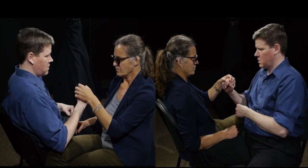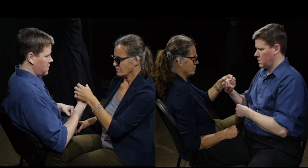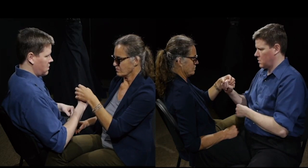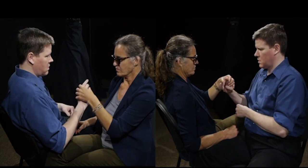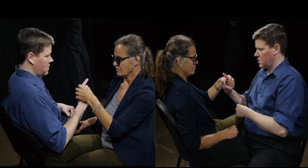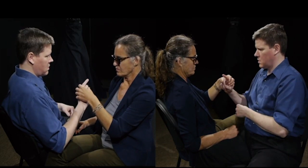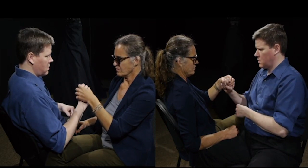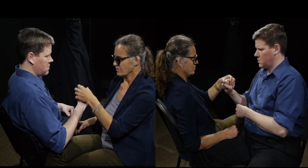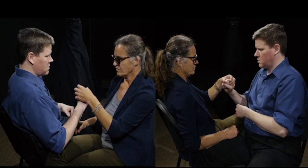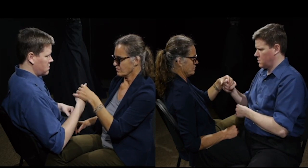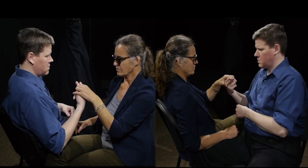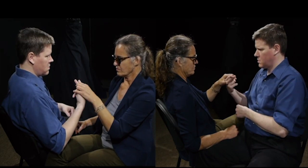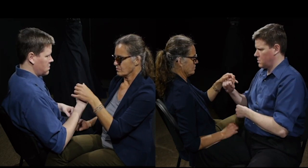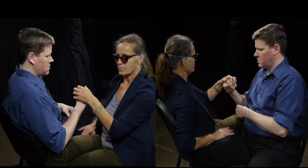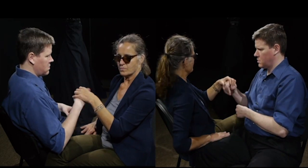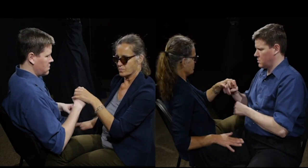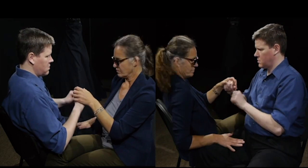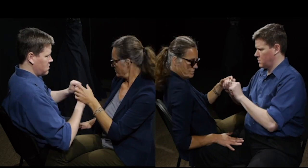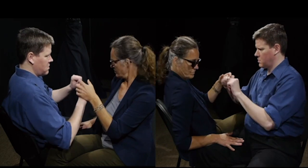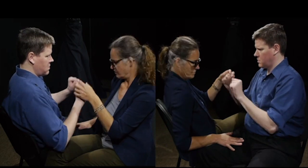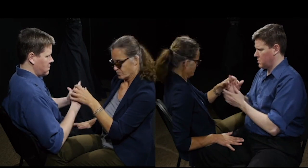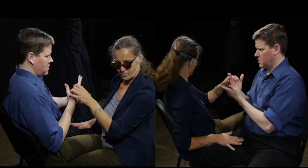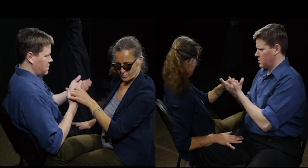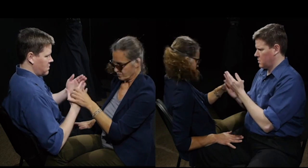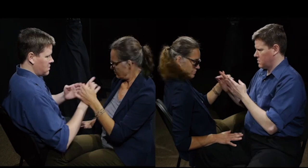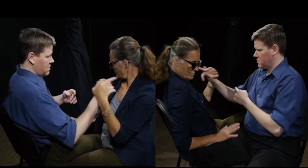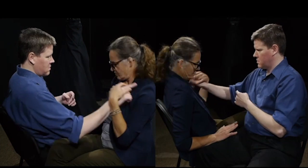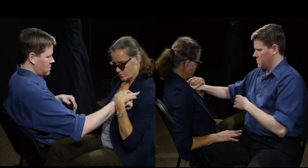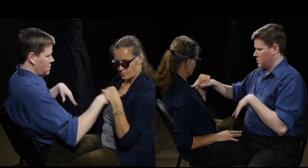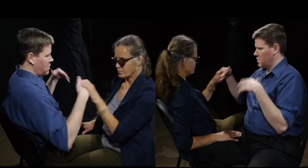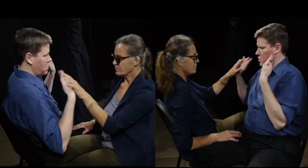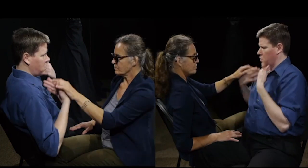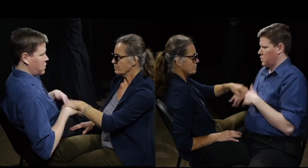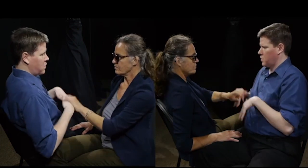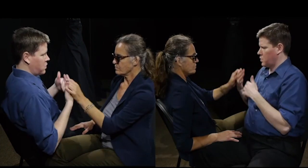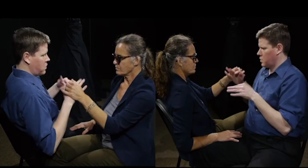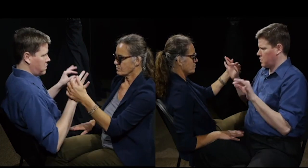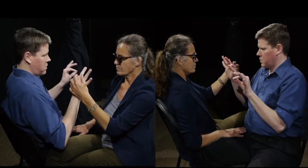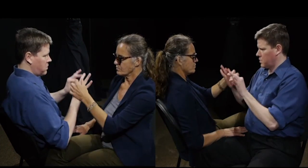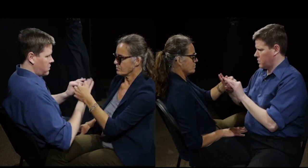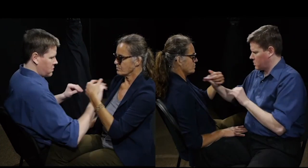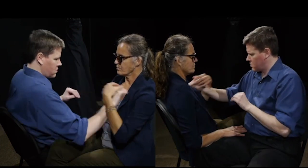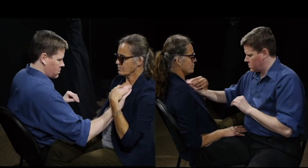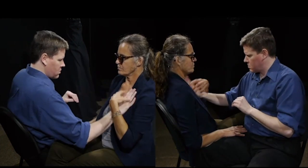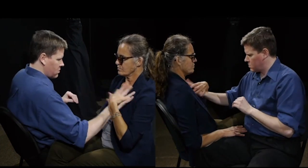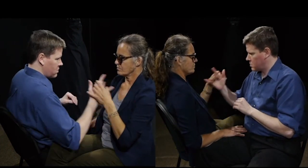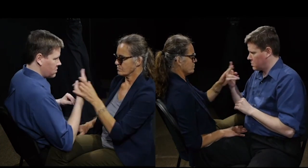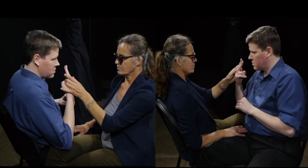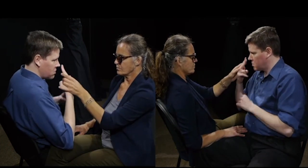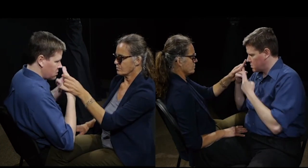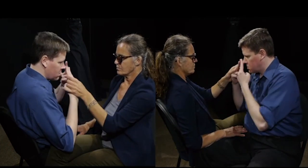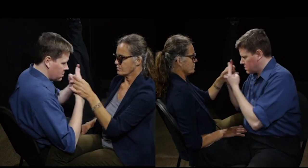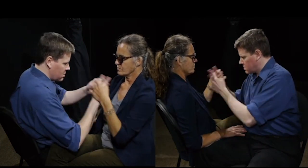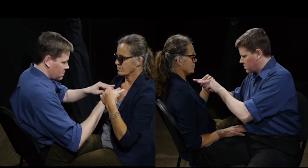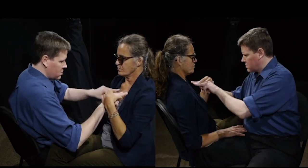One of the most important of these is the "handshape." The handshape is key to distinguishing ASL words from one another.